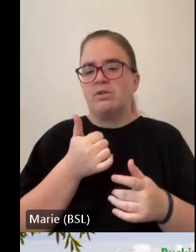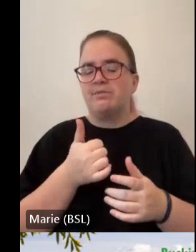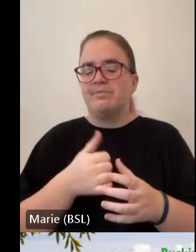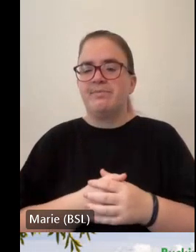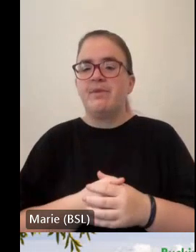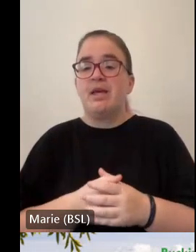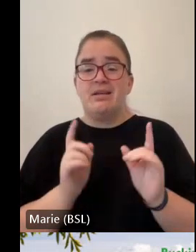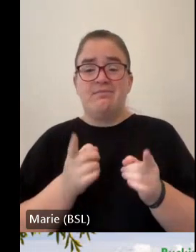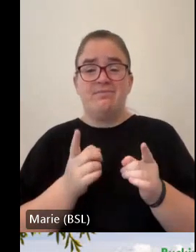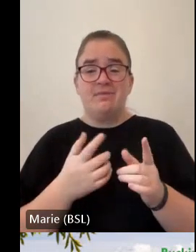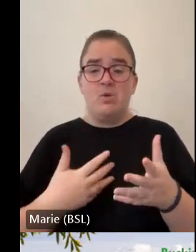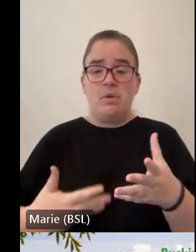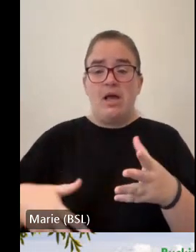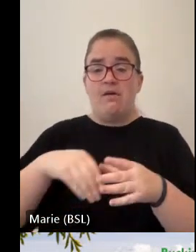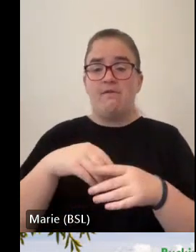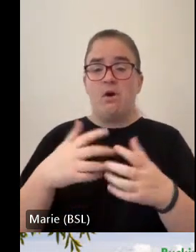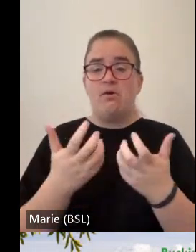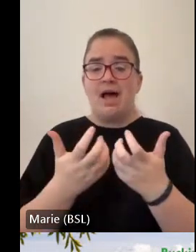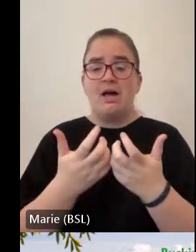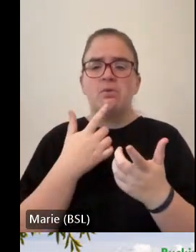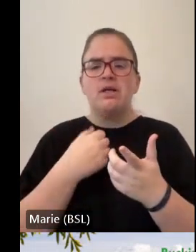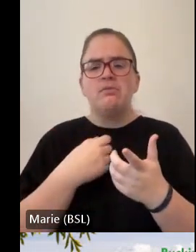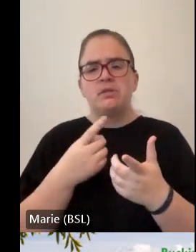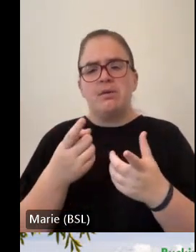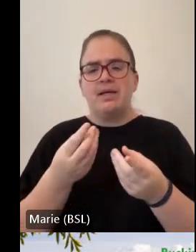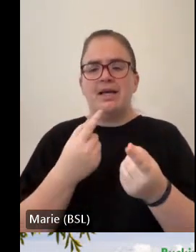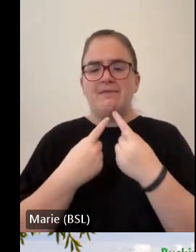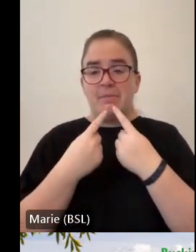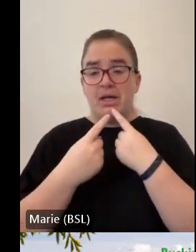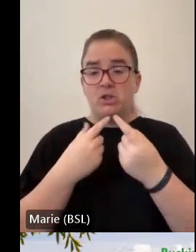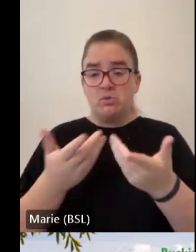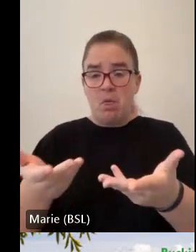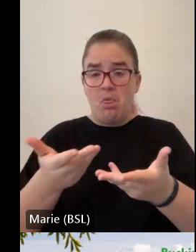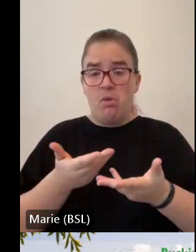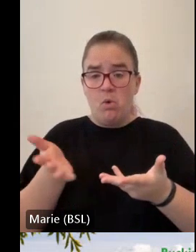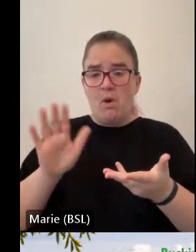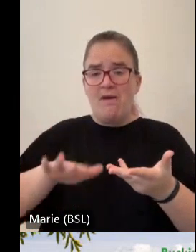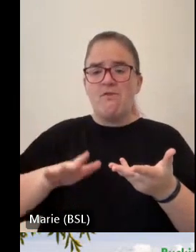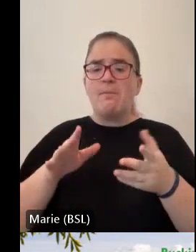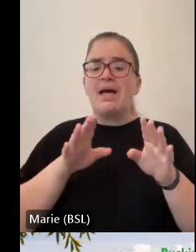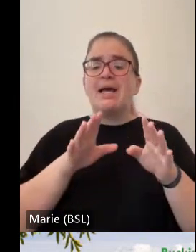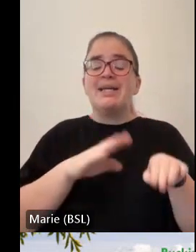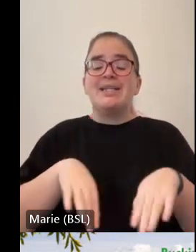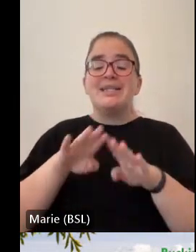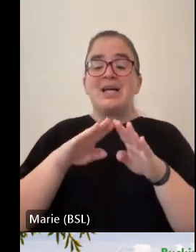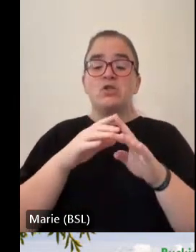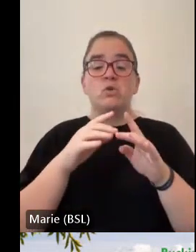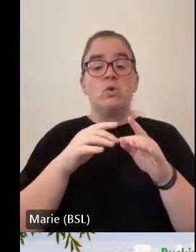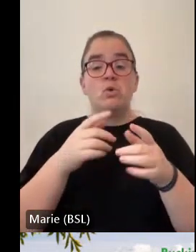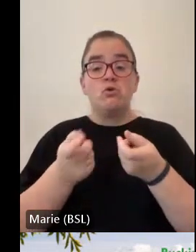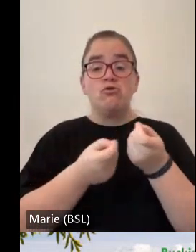Umm was in respect of some information that we got through from the national trading standards scams team where